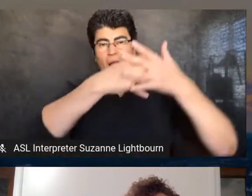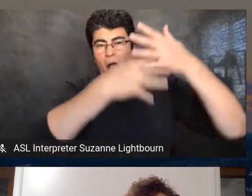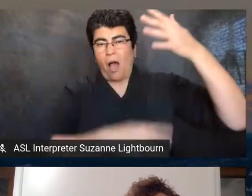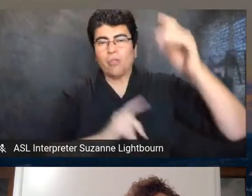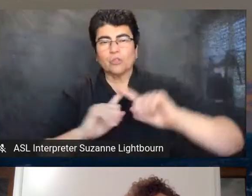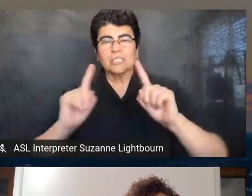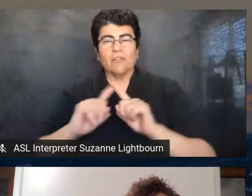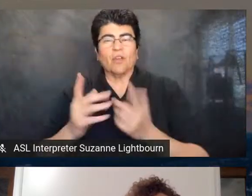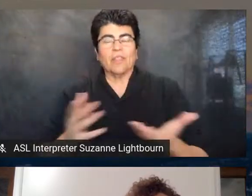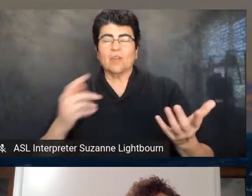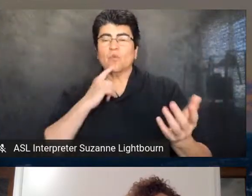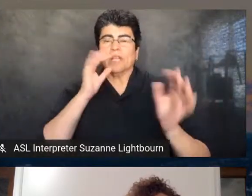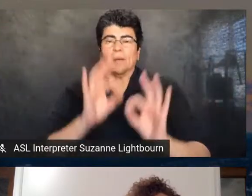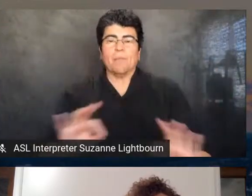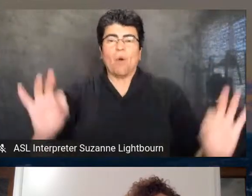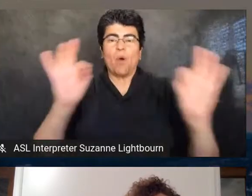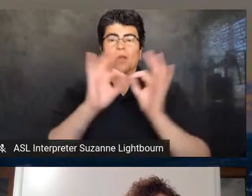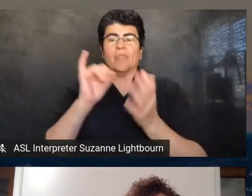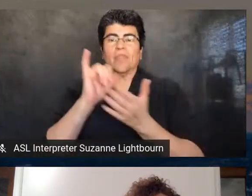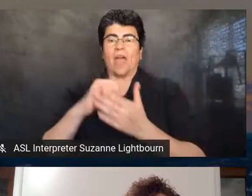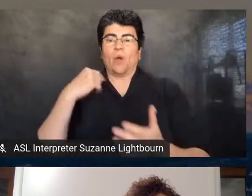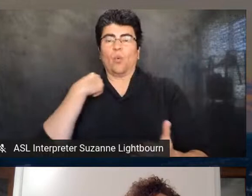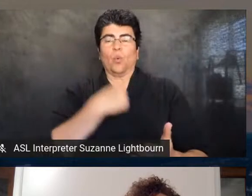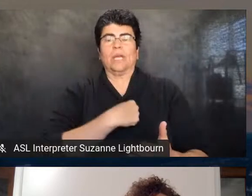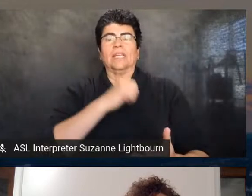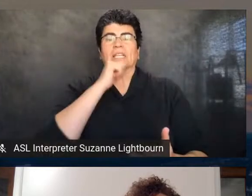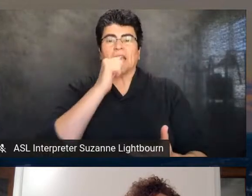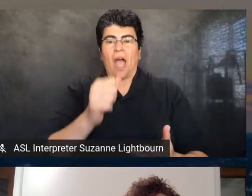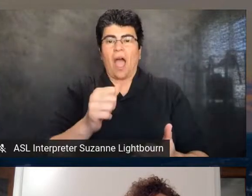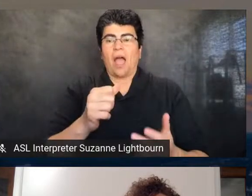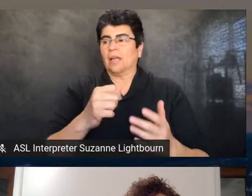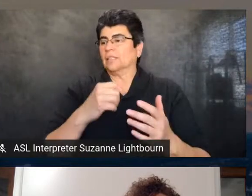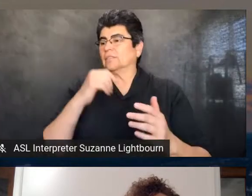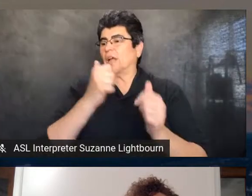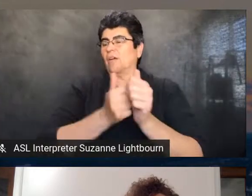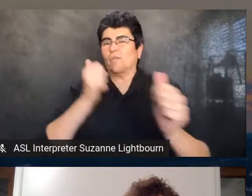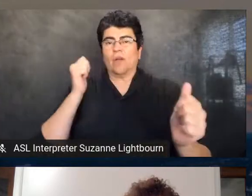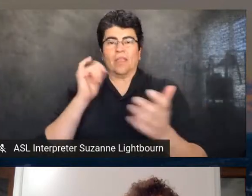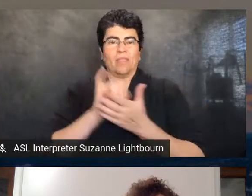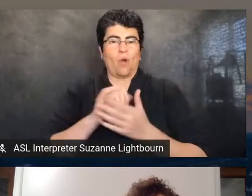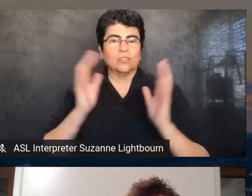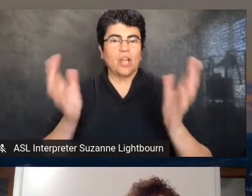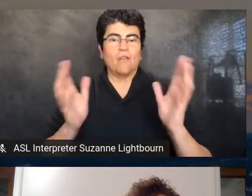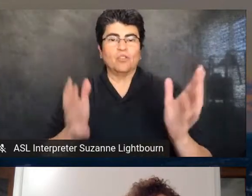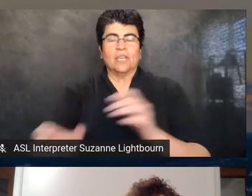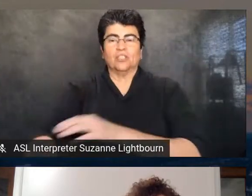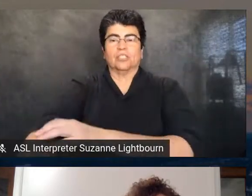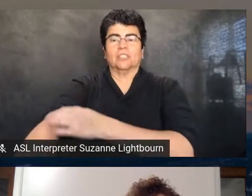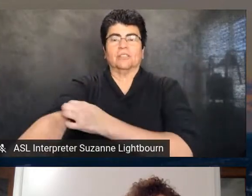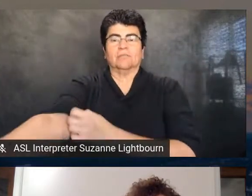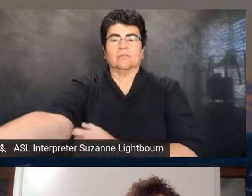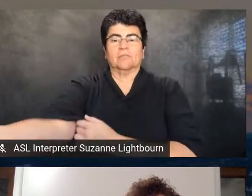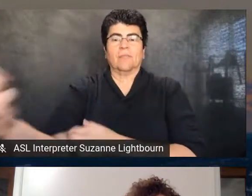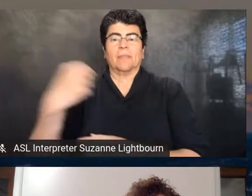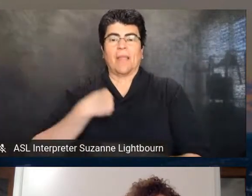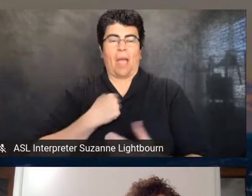it's just so important that we not shy away from these conversations, so I'm glad that we're talking about it.